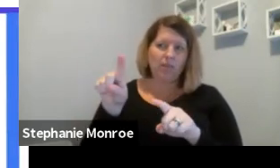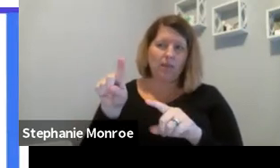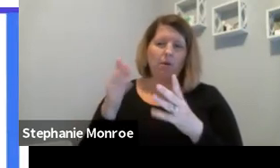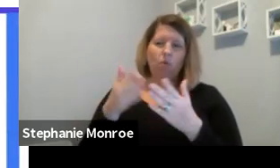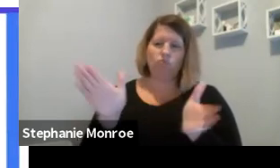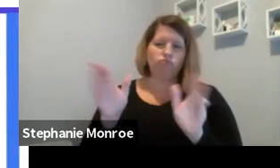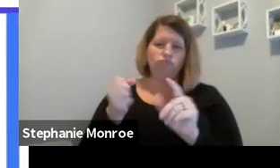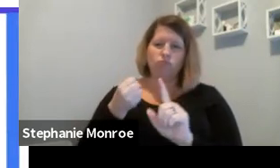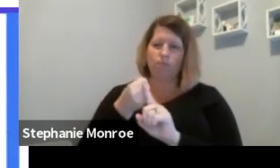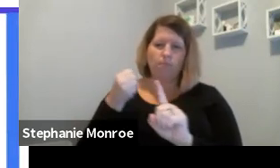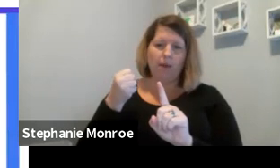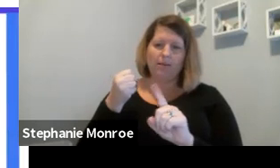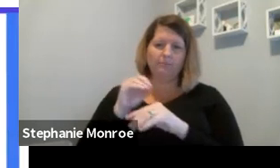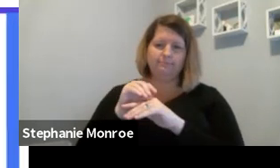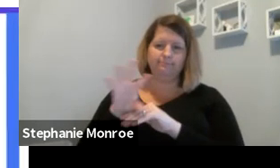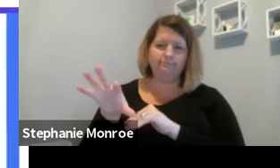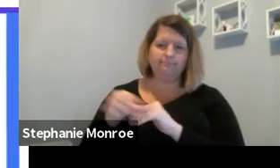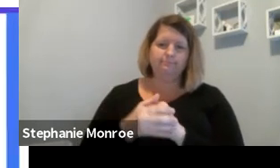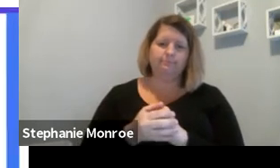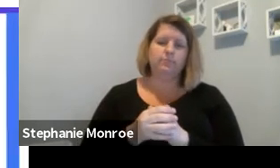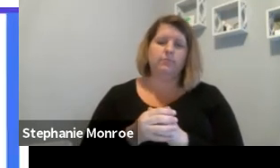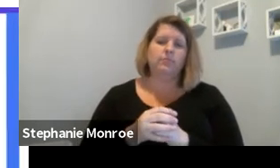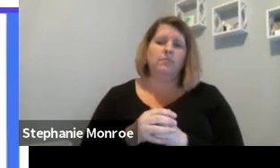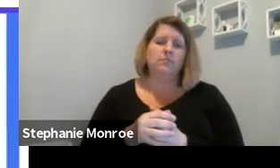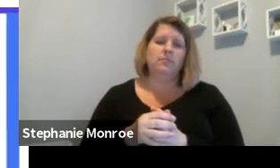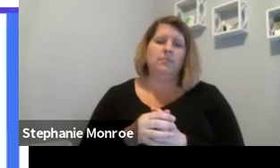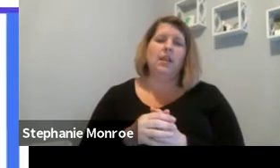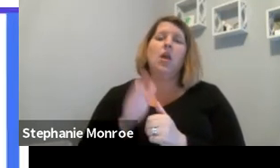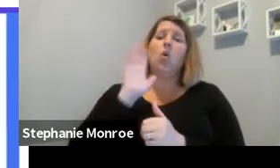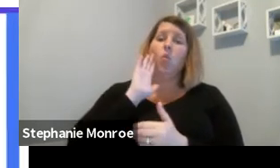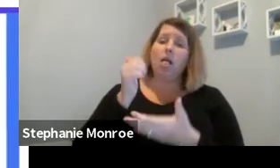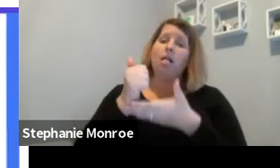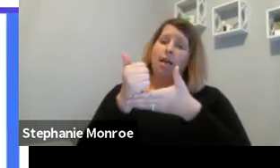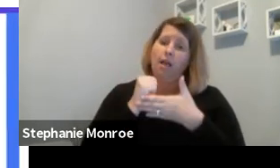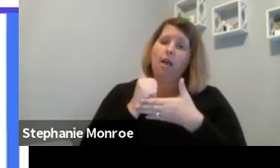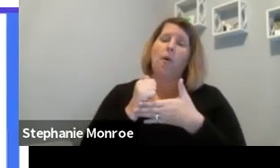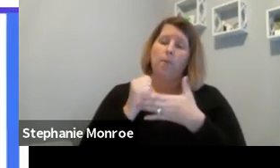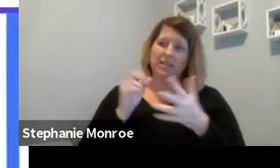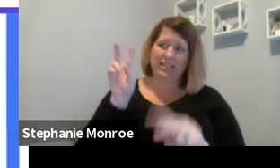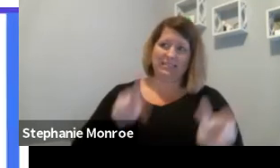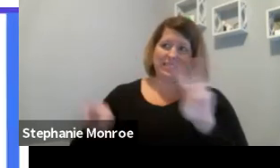and its overall impact. This will help in assessing victim's needs